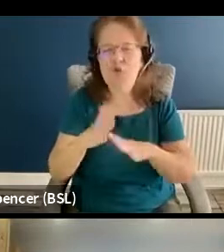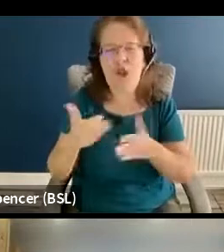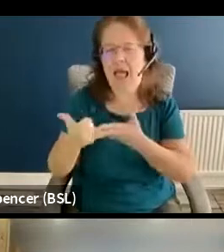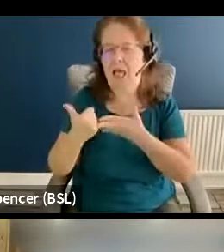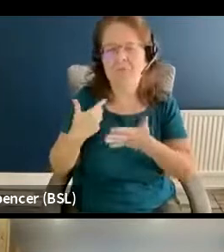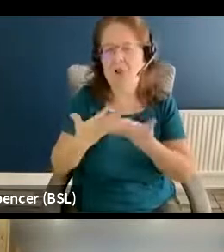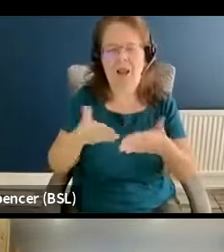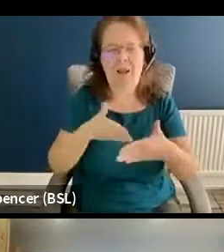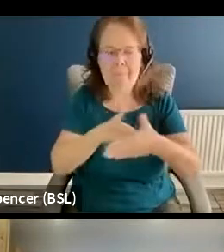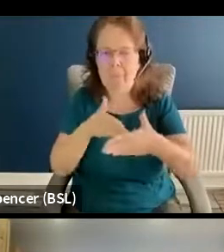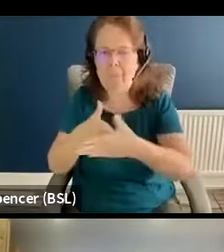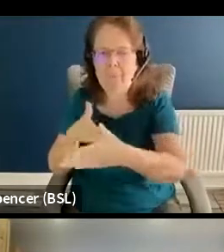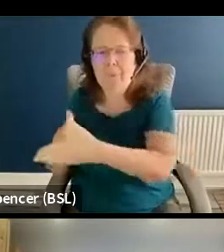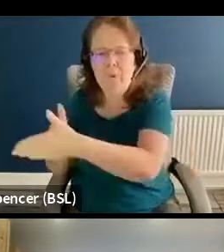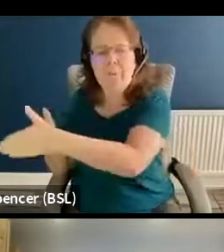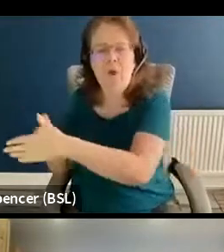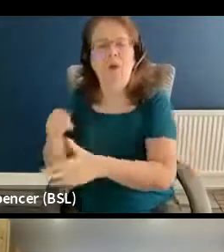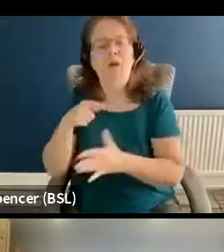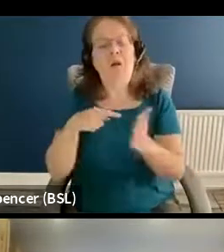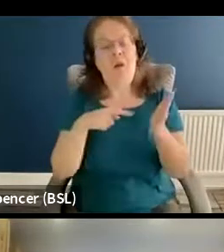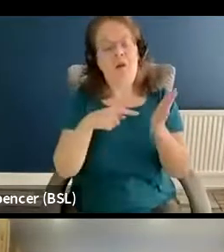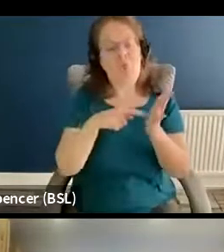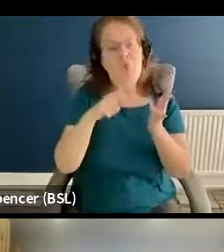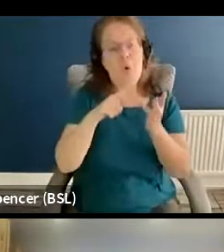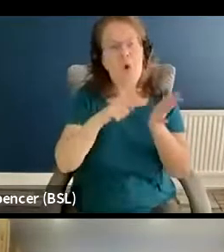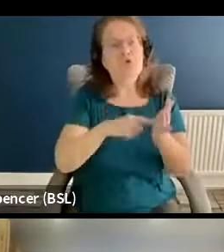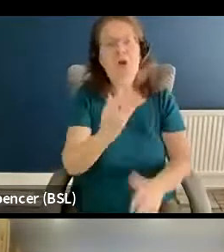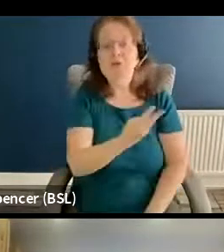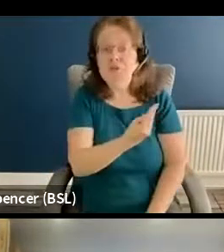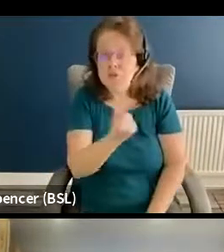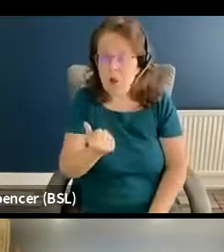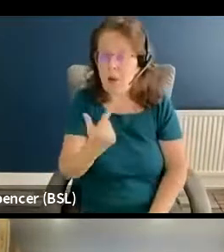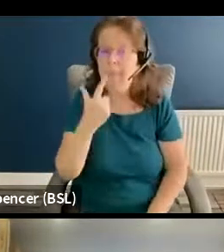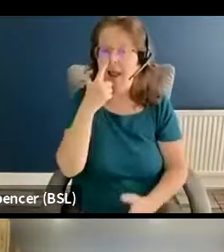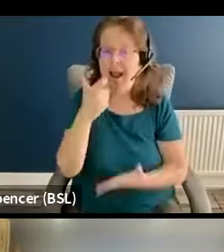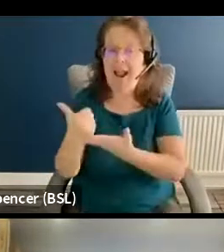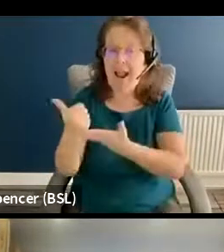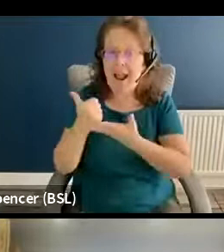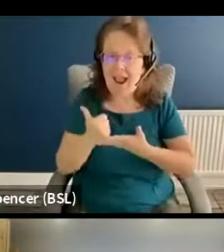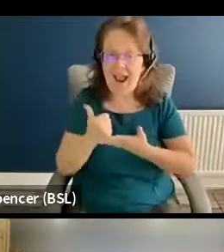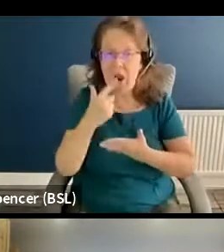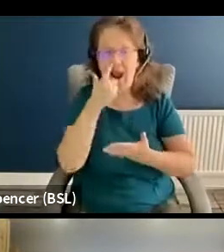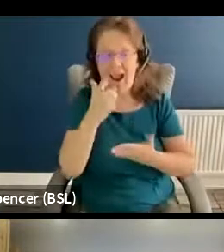any of these tools, but the tools, some of the tools can help take you certain ways.